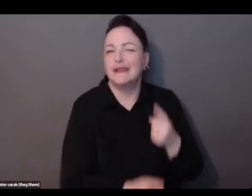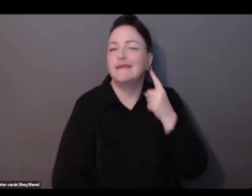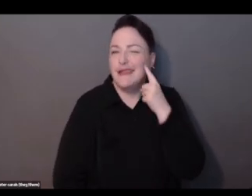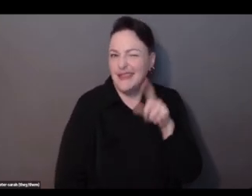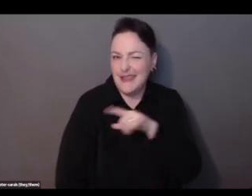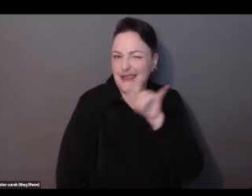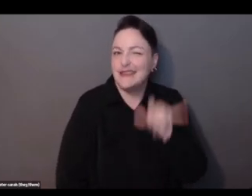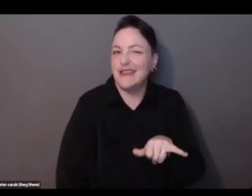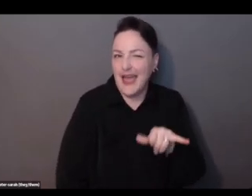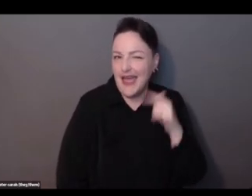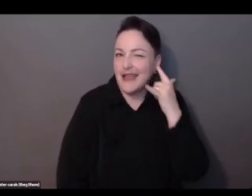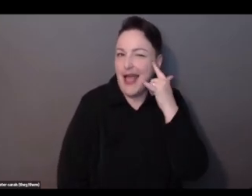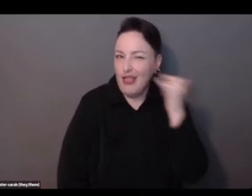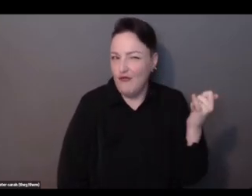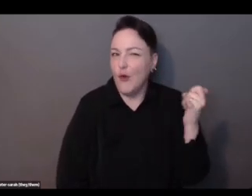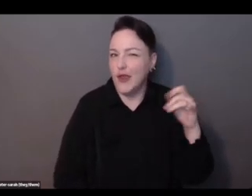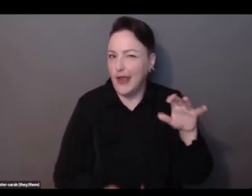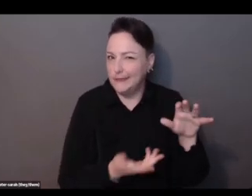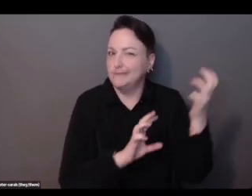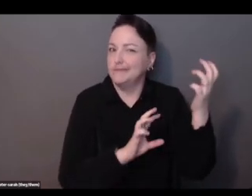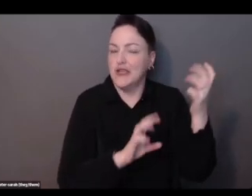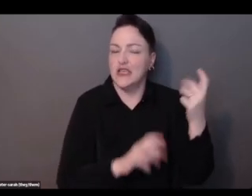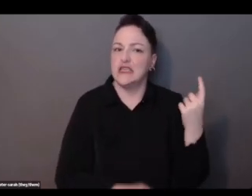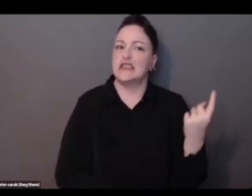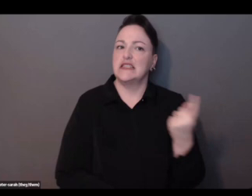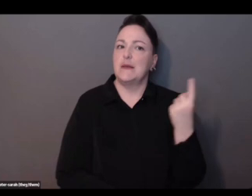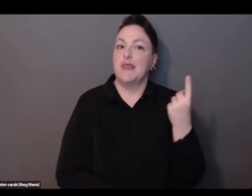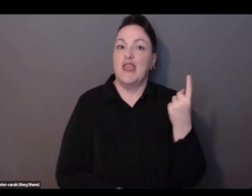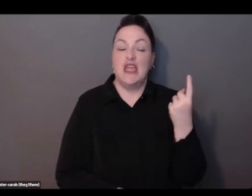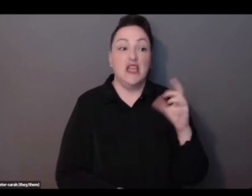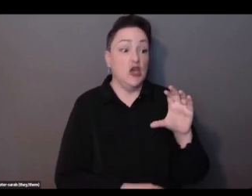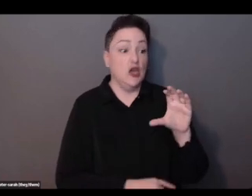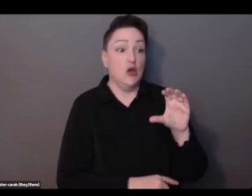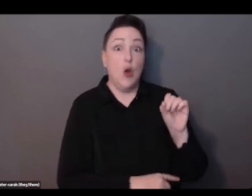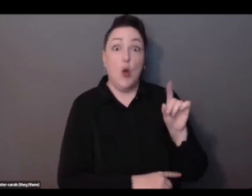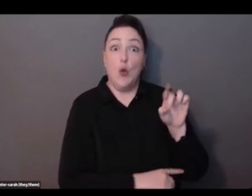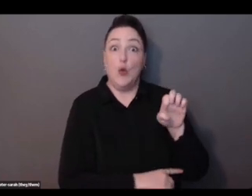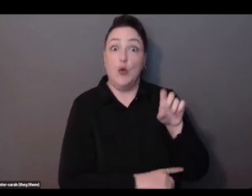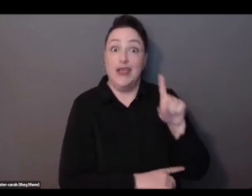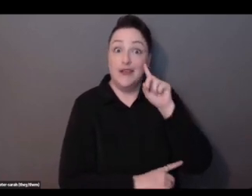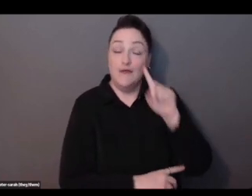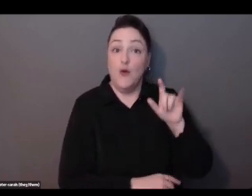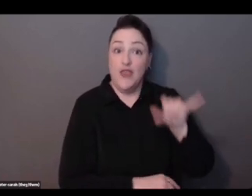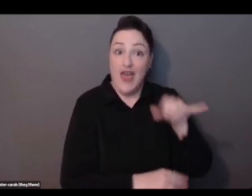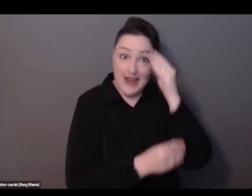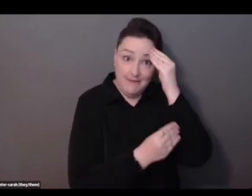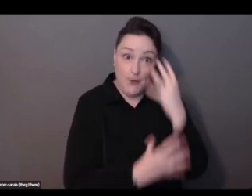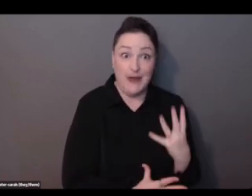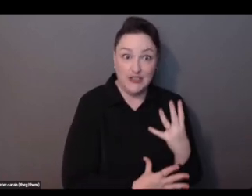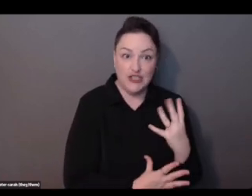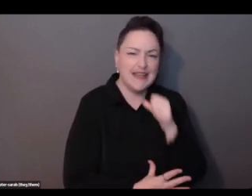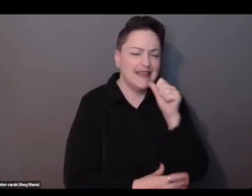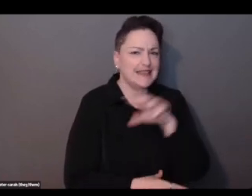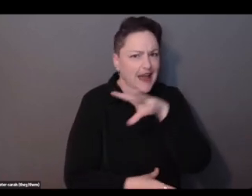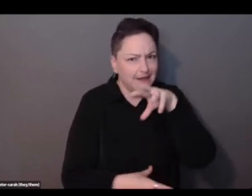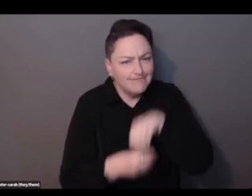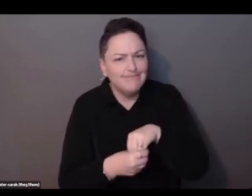There's something wrong with how the information is being coded so that it's not accurately being included within the T-MSIS dataset.